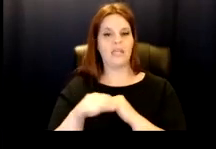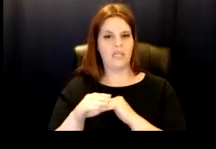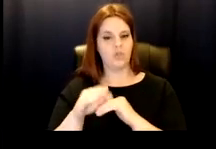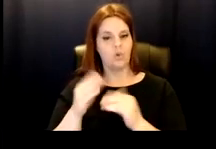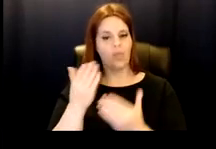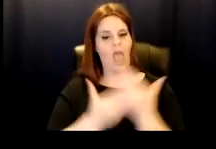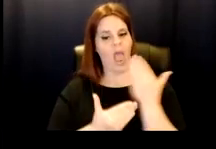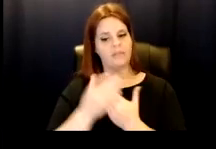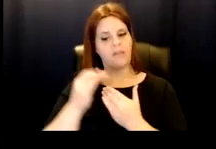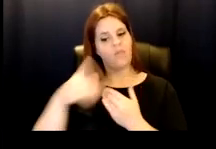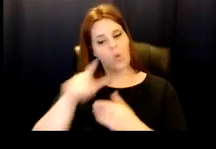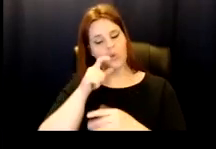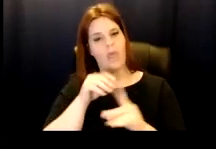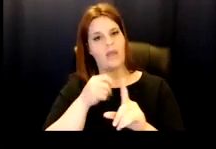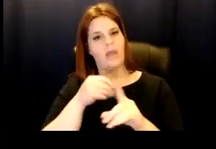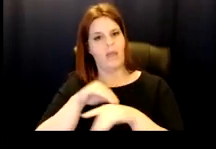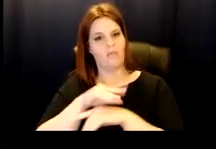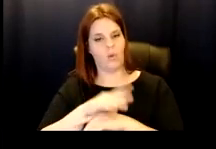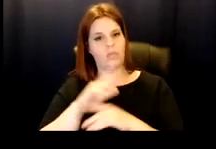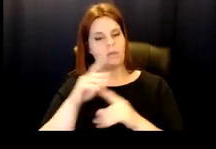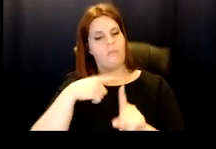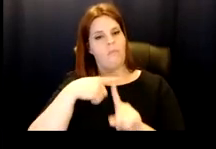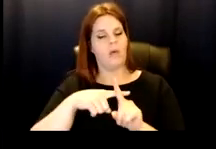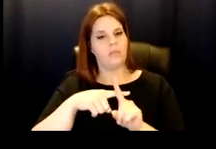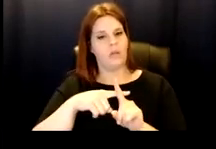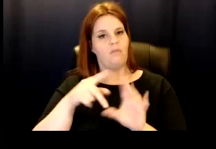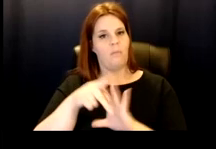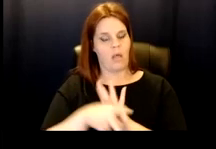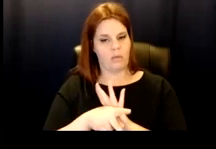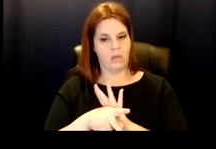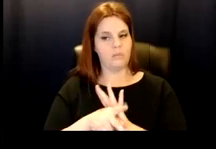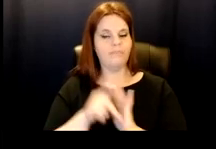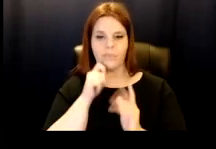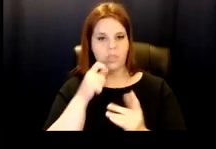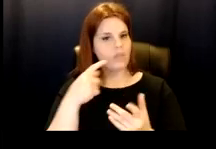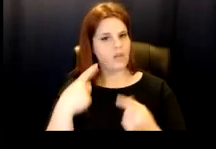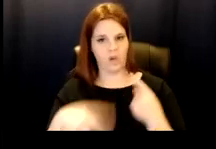who can influence positive policy outcomes. That's not an argument or a call for partisanship.